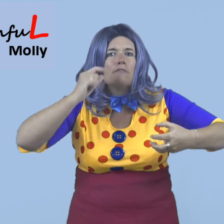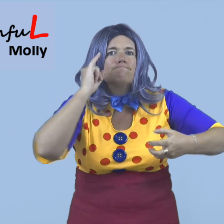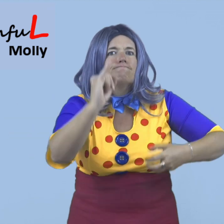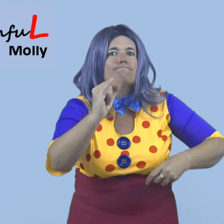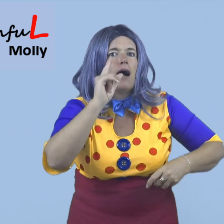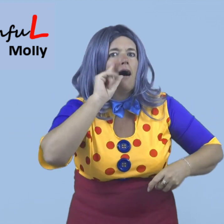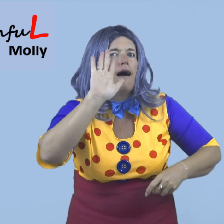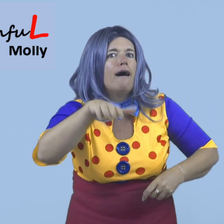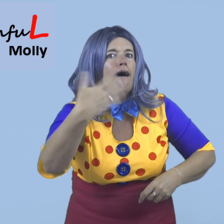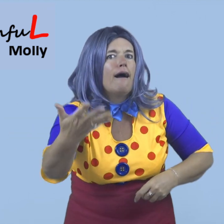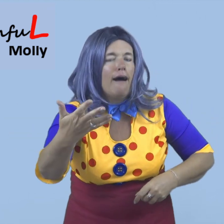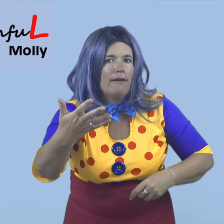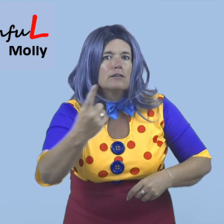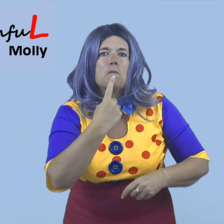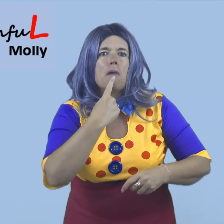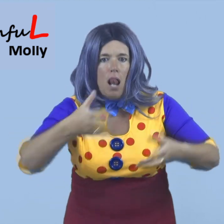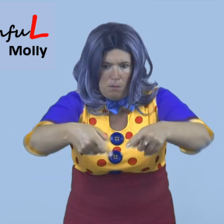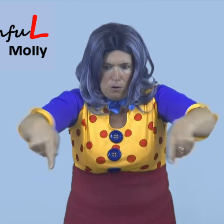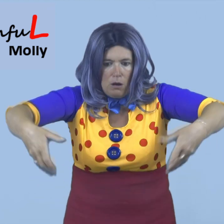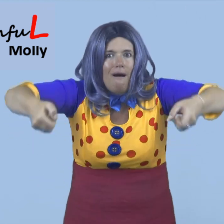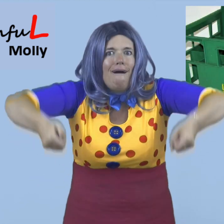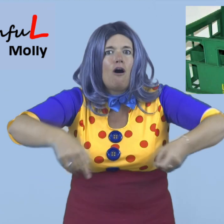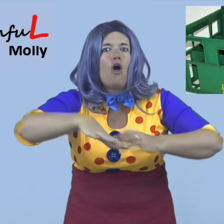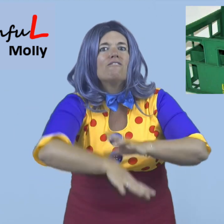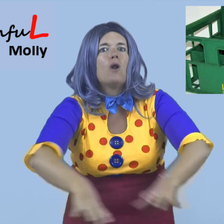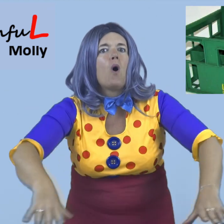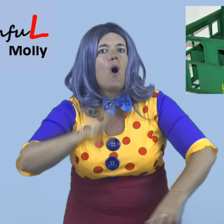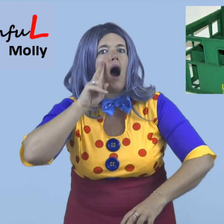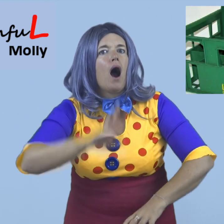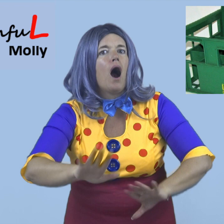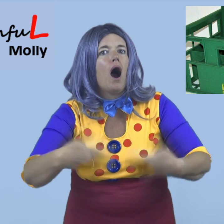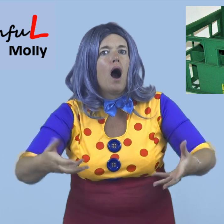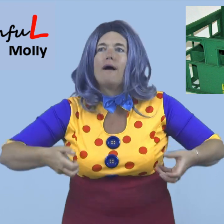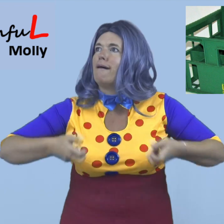Meg didn’t see the empty milk crate in front of her,